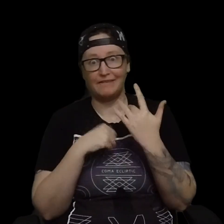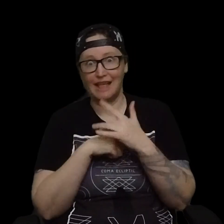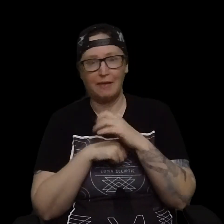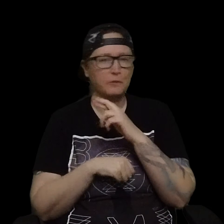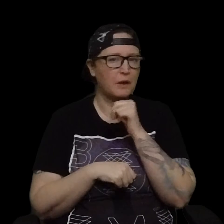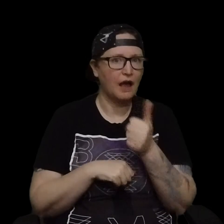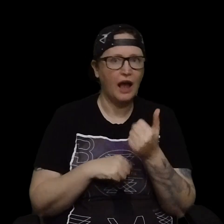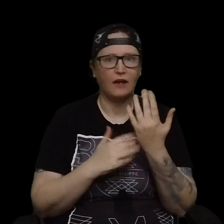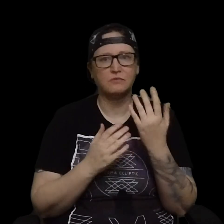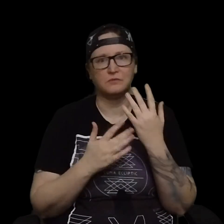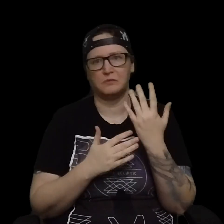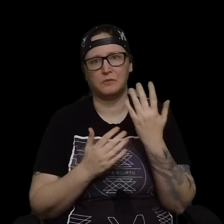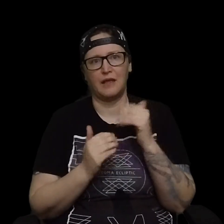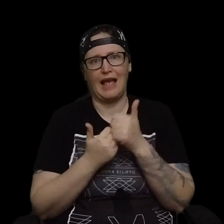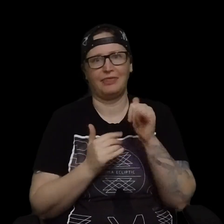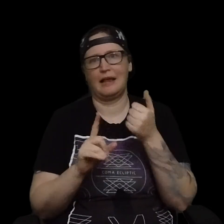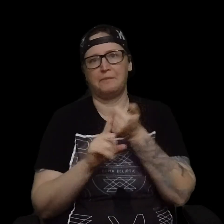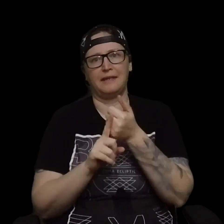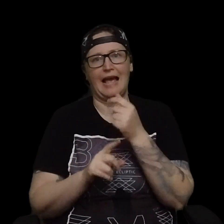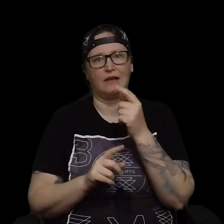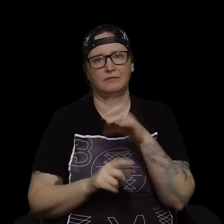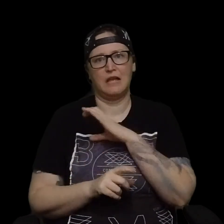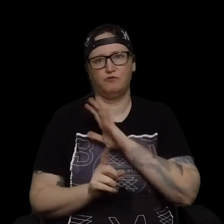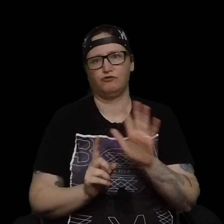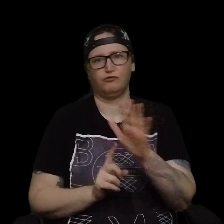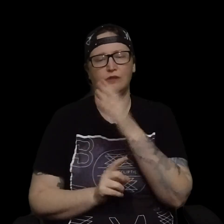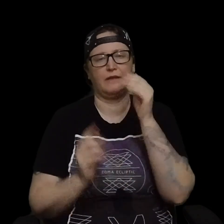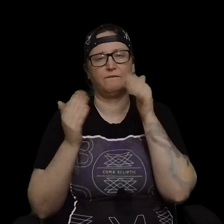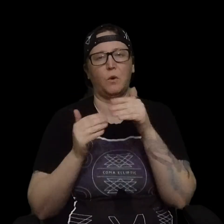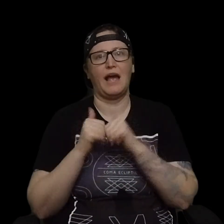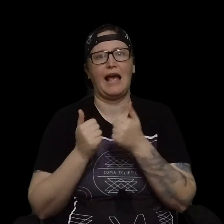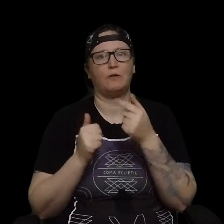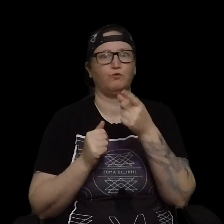what sort of tech you know is it easy um you know how are things going to impact your characters